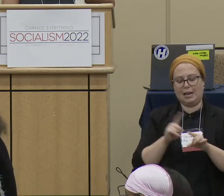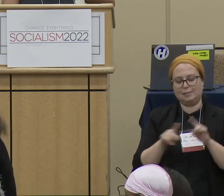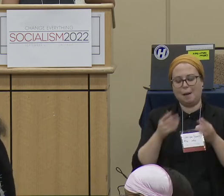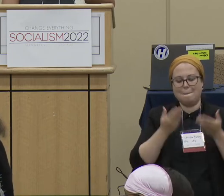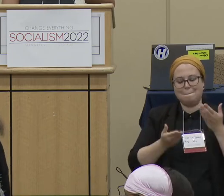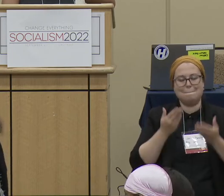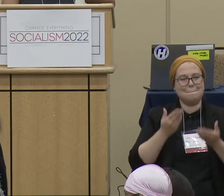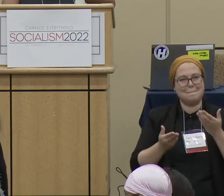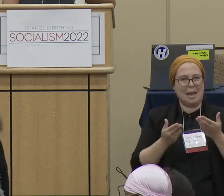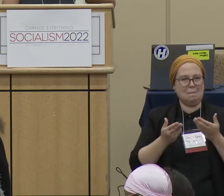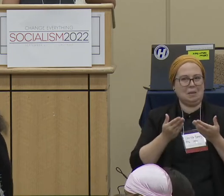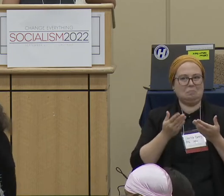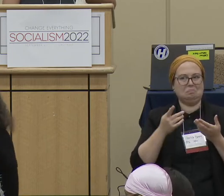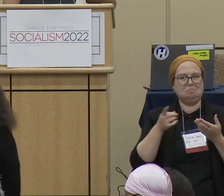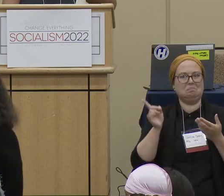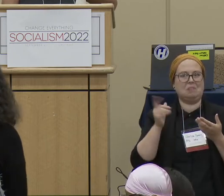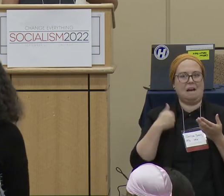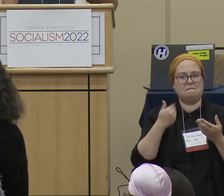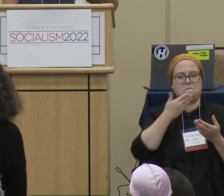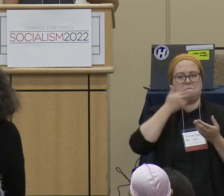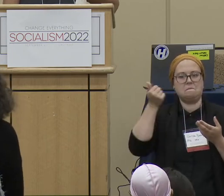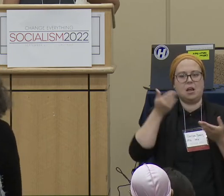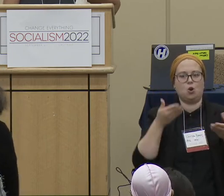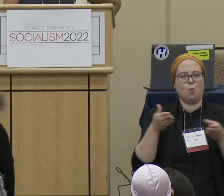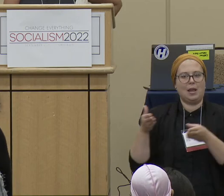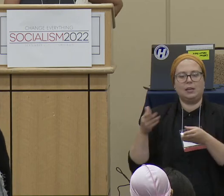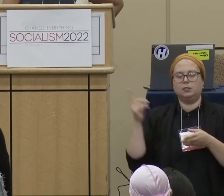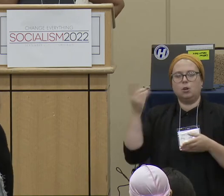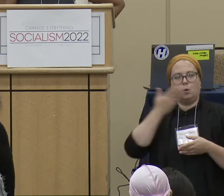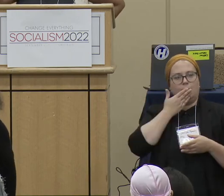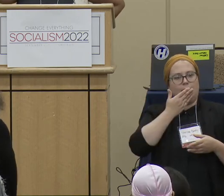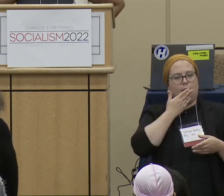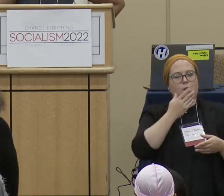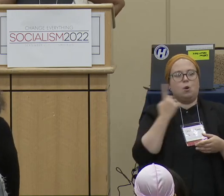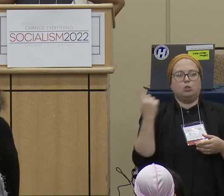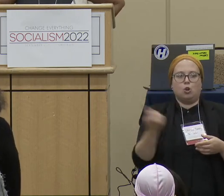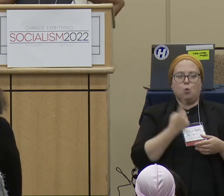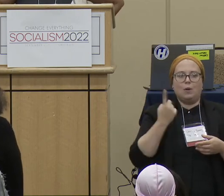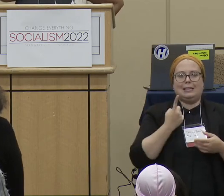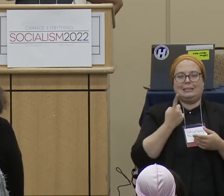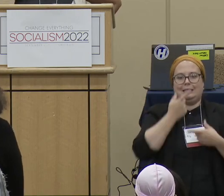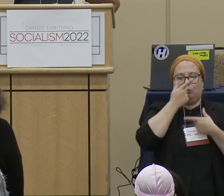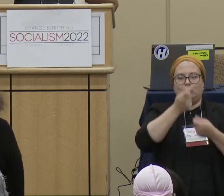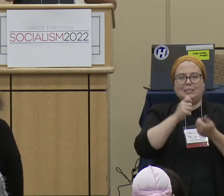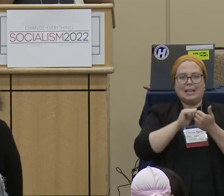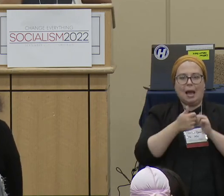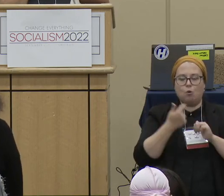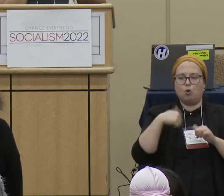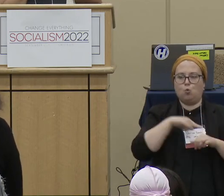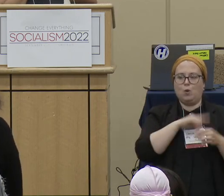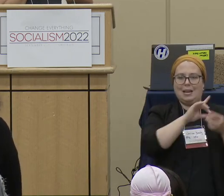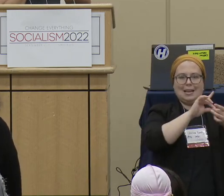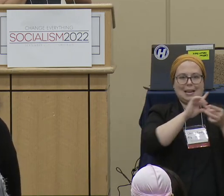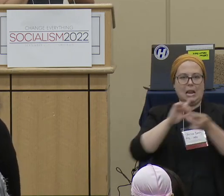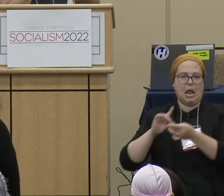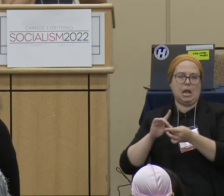. I think that may be a needed way to organize, but perhaps there are better ways. ≫ BARBARA: Yeah, thank you for that. It's always interesting, how do we connect the dots of